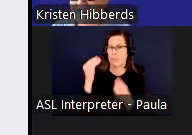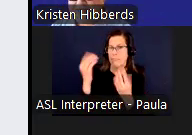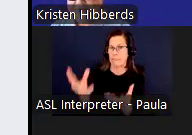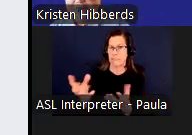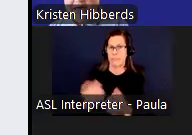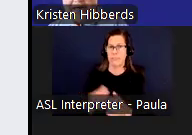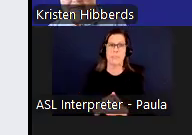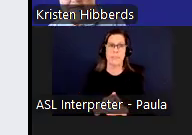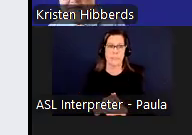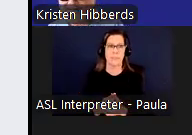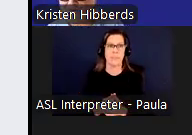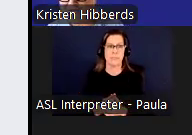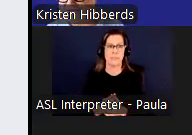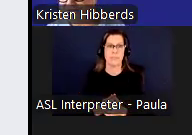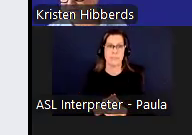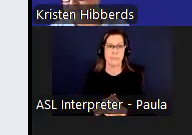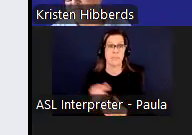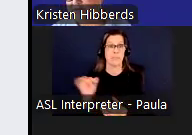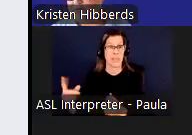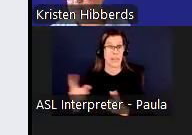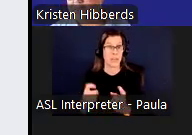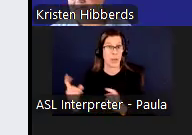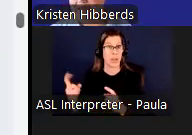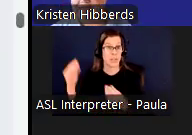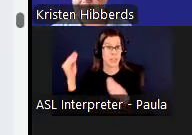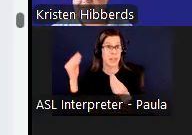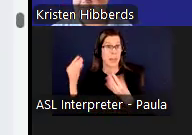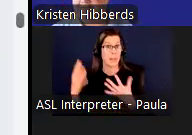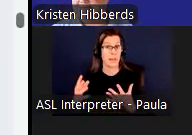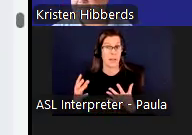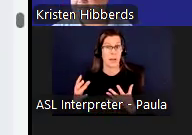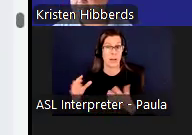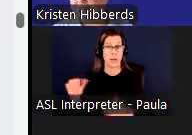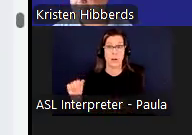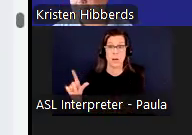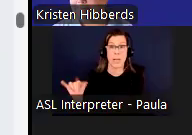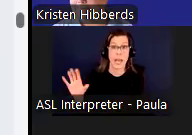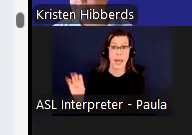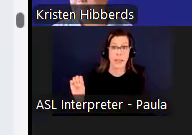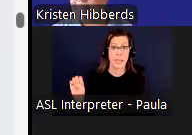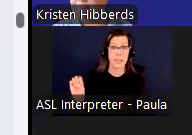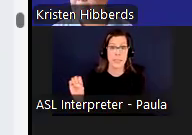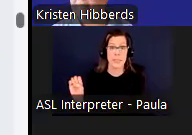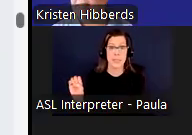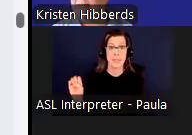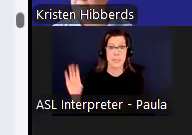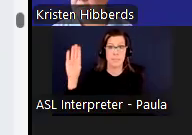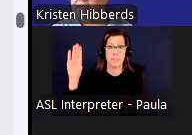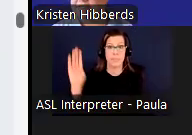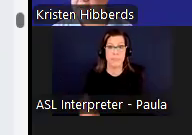If you have questions just let me know. Alice, you want to get us started on comments